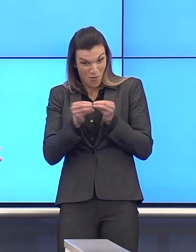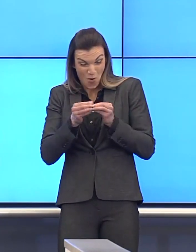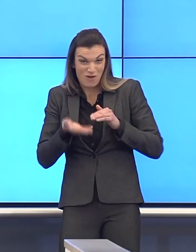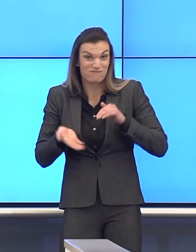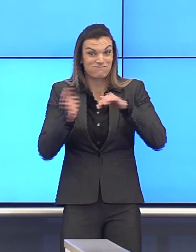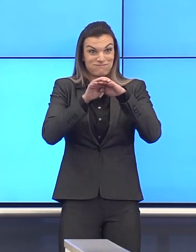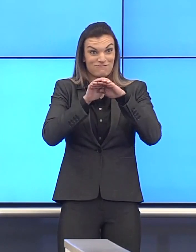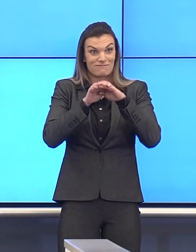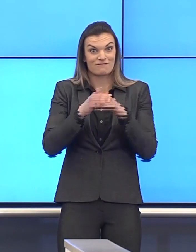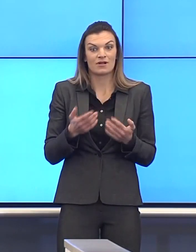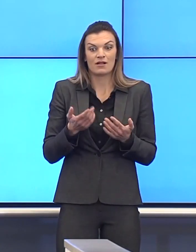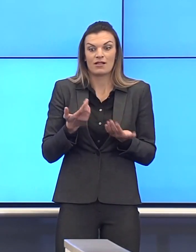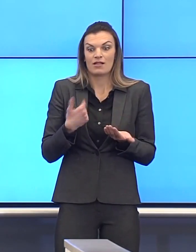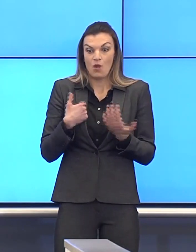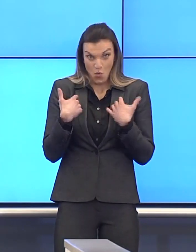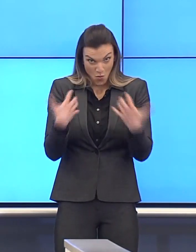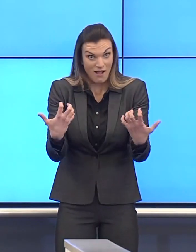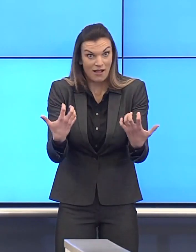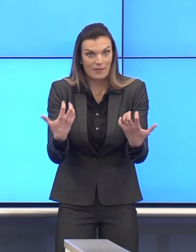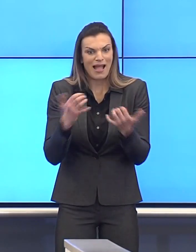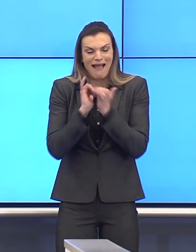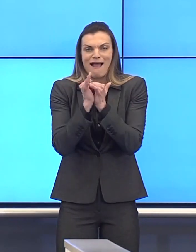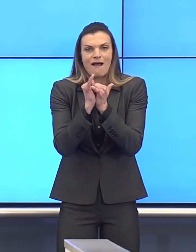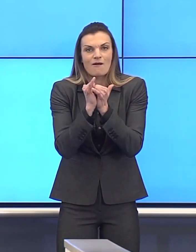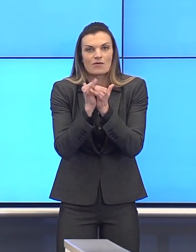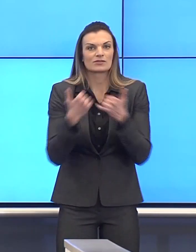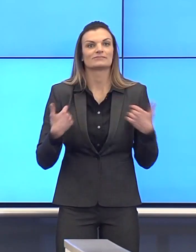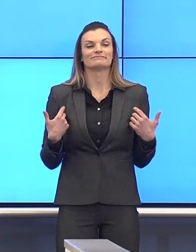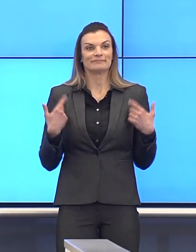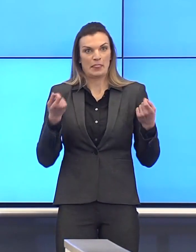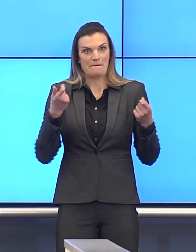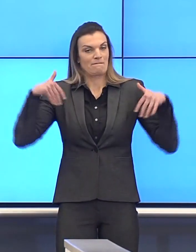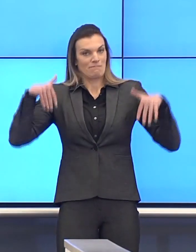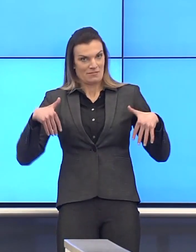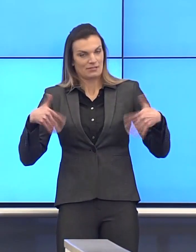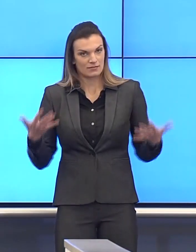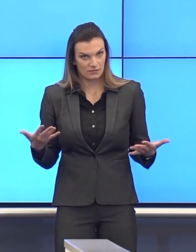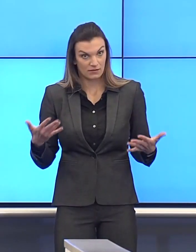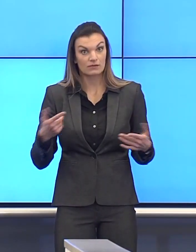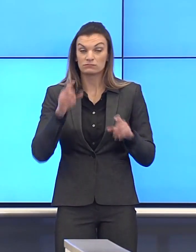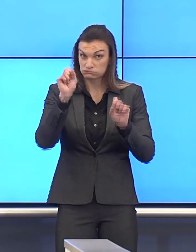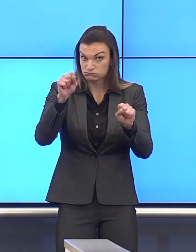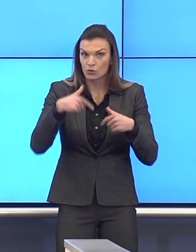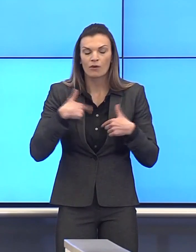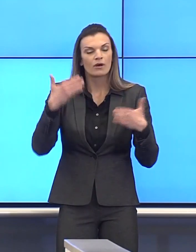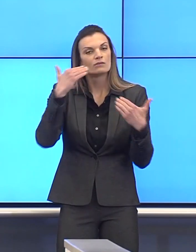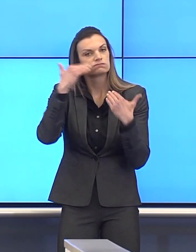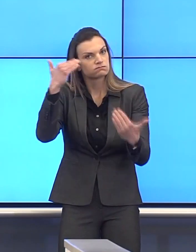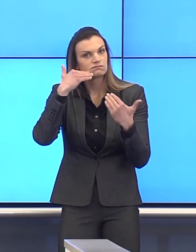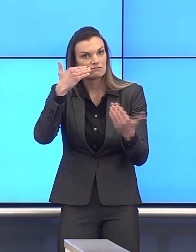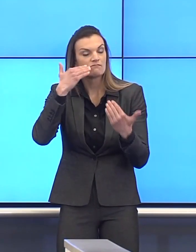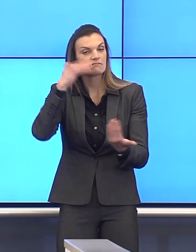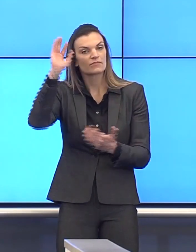BUT OUR ABILITY TO DO THOSE TEST IS HIS IS DEPEND CAN'T ON THINGS THAT ARE NOT NECESSARILY IN OUR CONTROL. FOR INSTANCE, WE HAVE BEEN